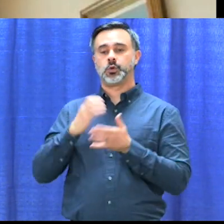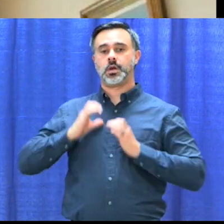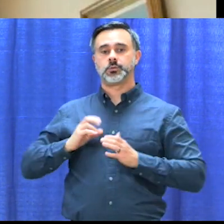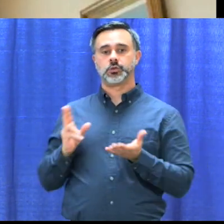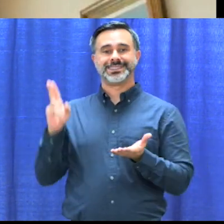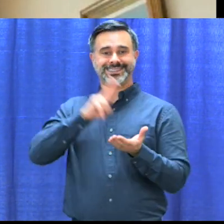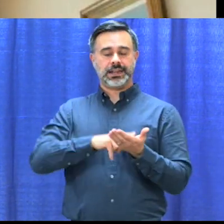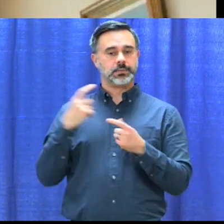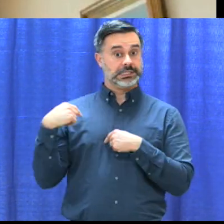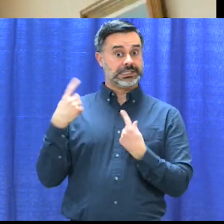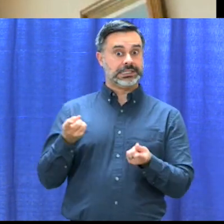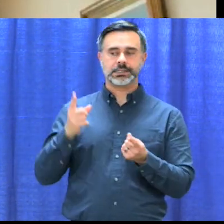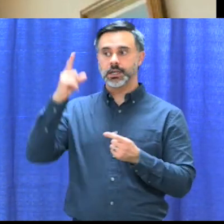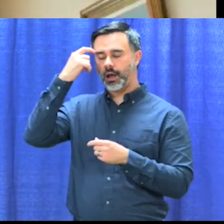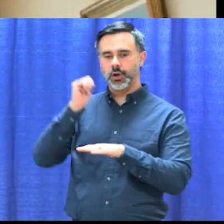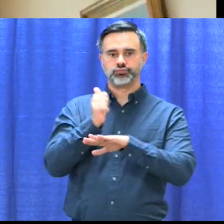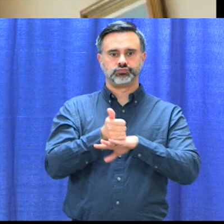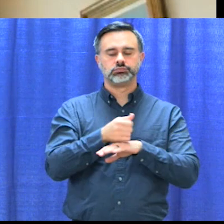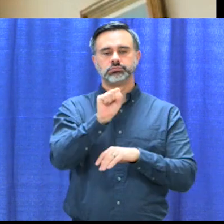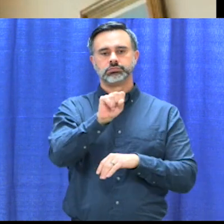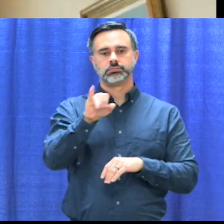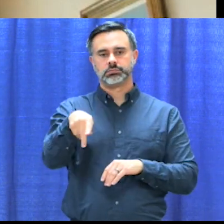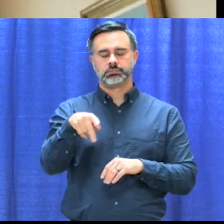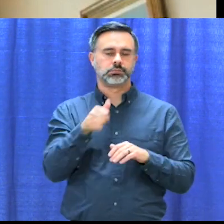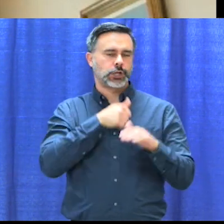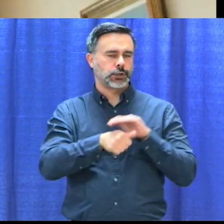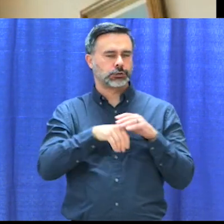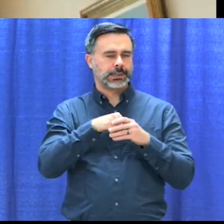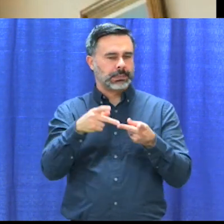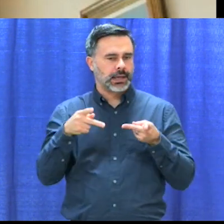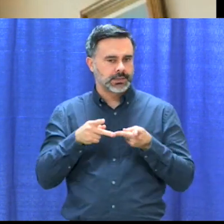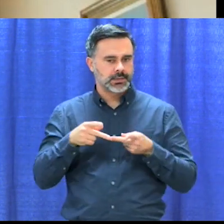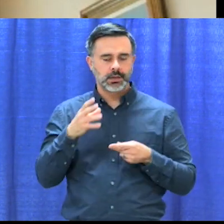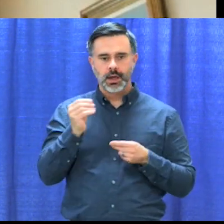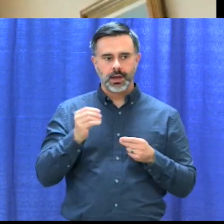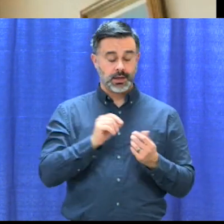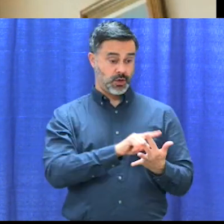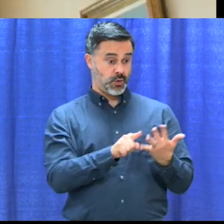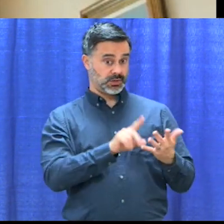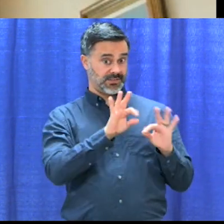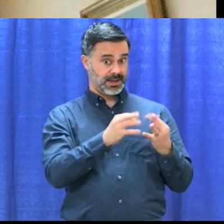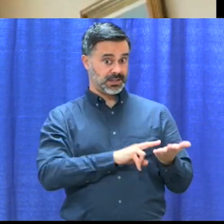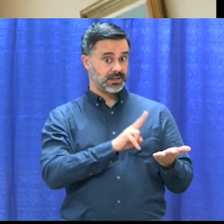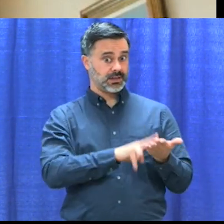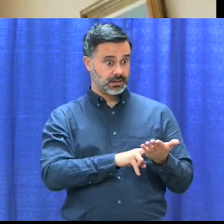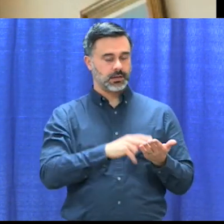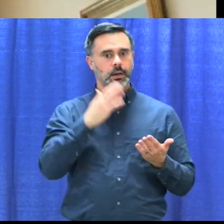order? And do you have any way to track which of these families have done so for the purposes of education?